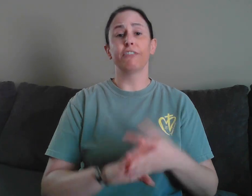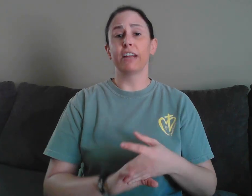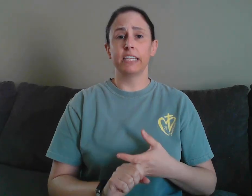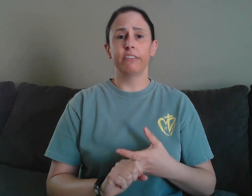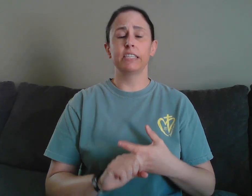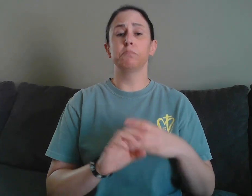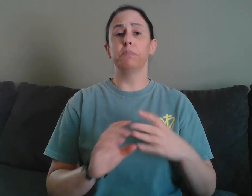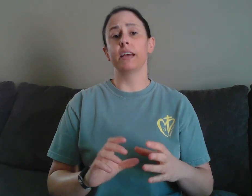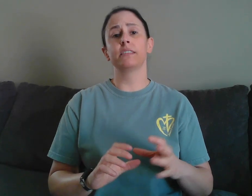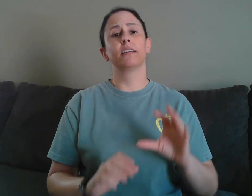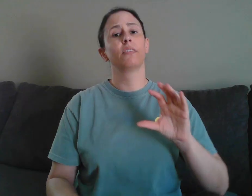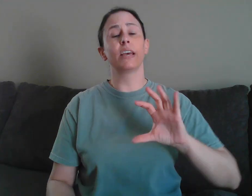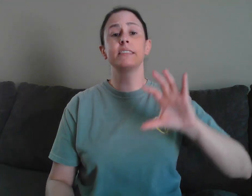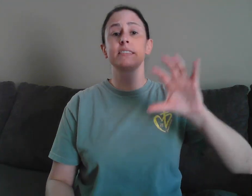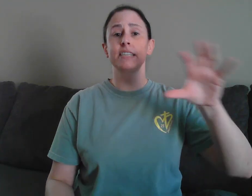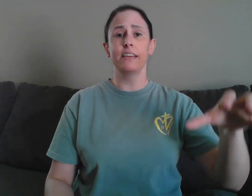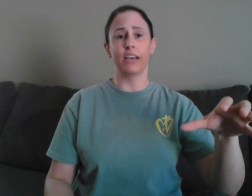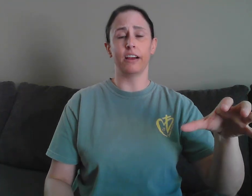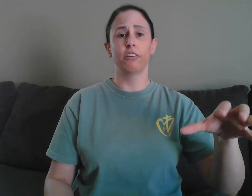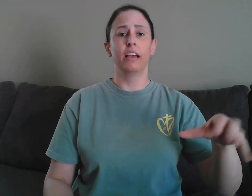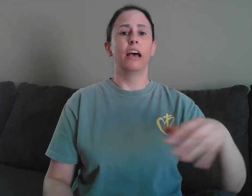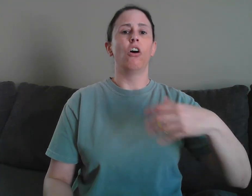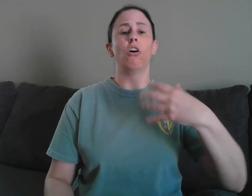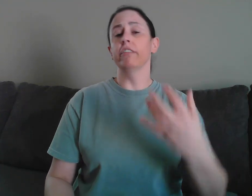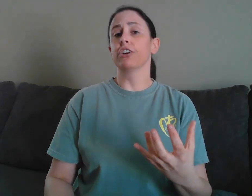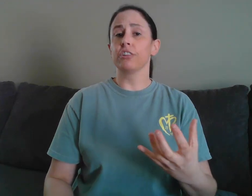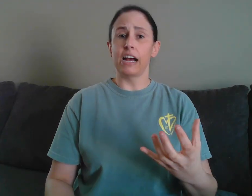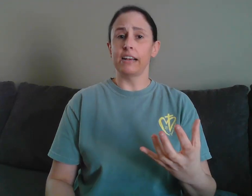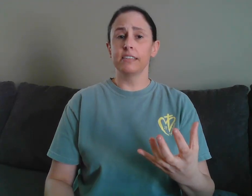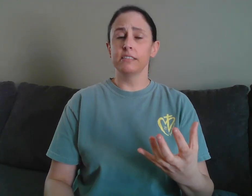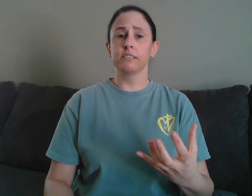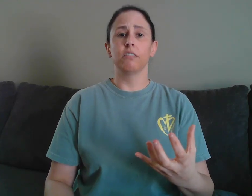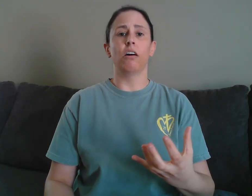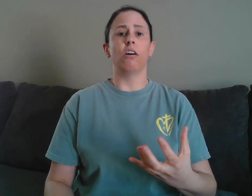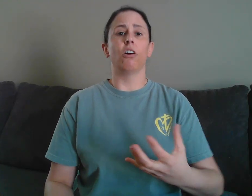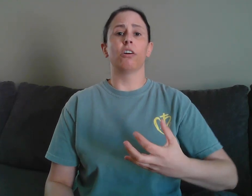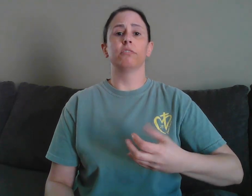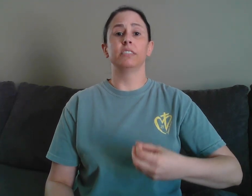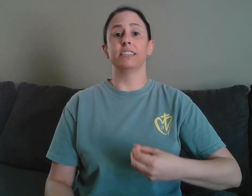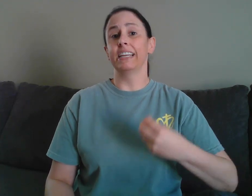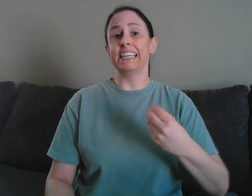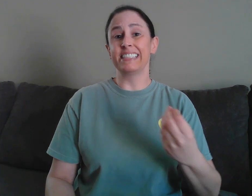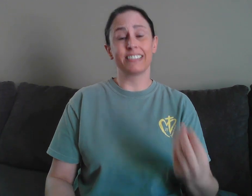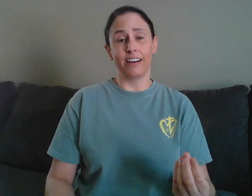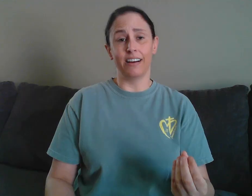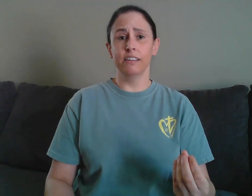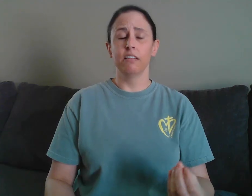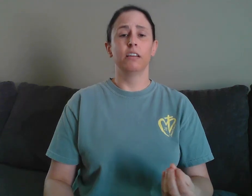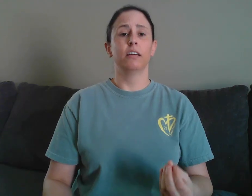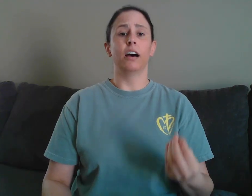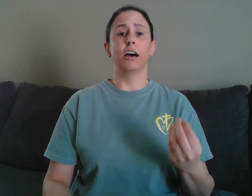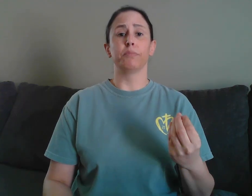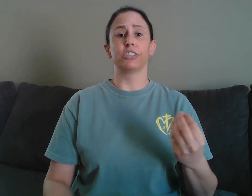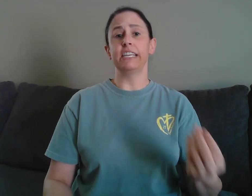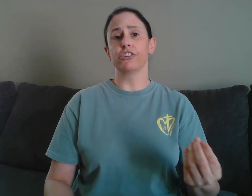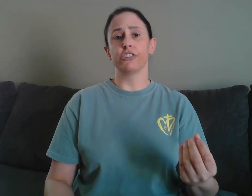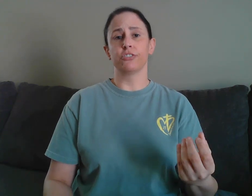different activities, but they stay there. All of their classes are done in sign. Um their teachers